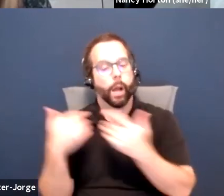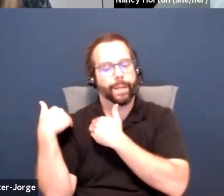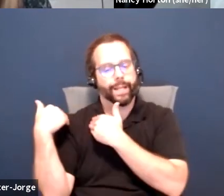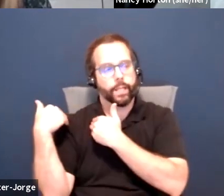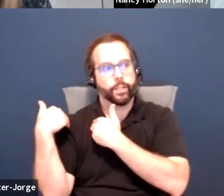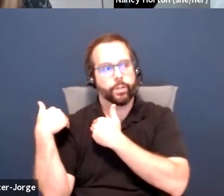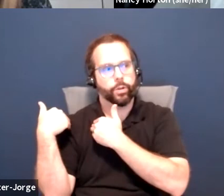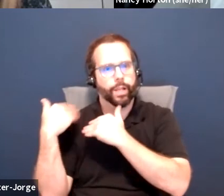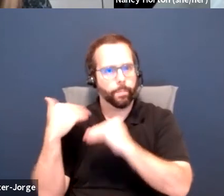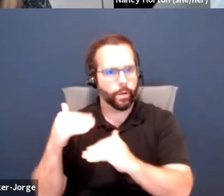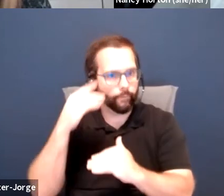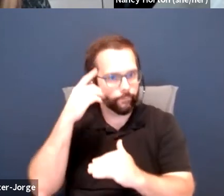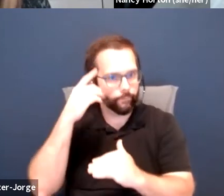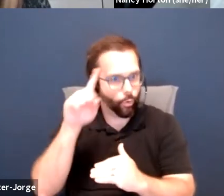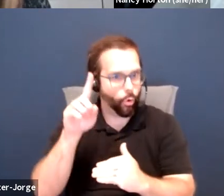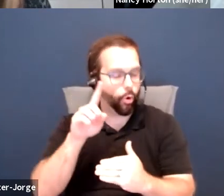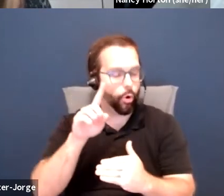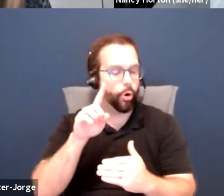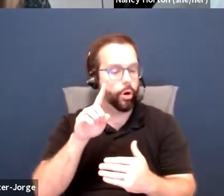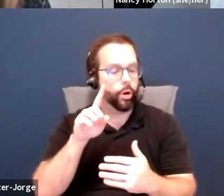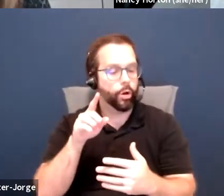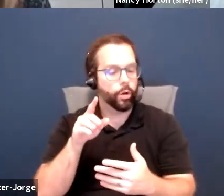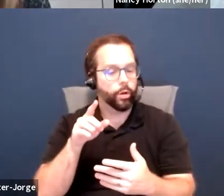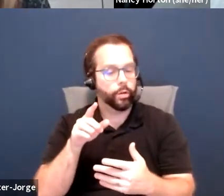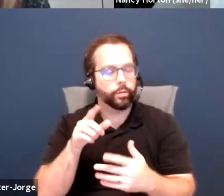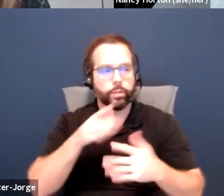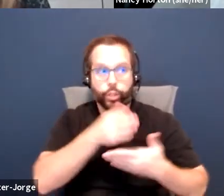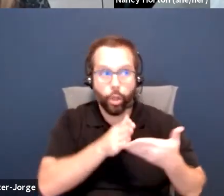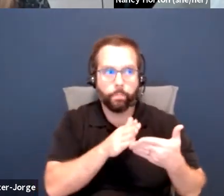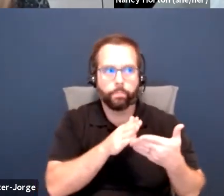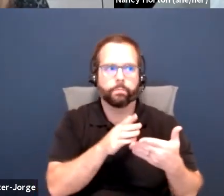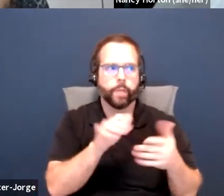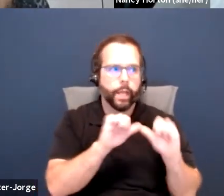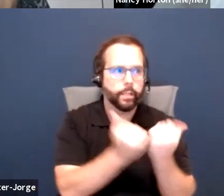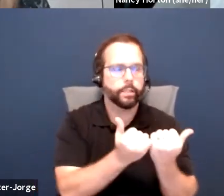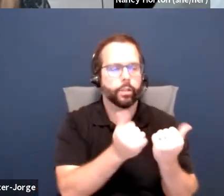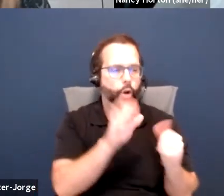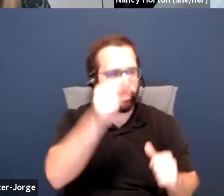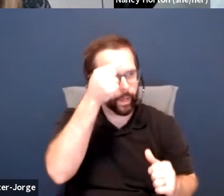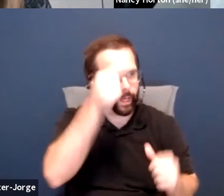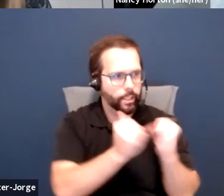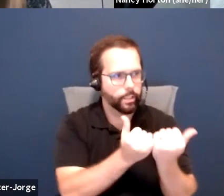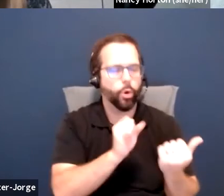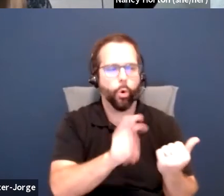policies, practices and procedures. On slide 10, we have the limitation on